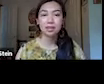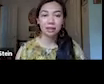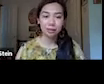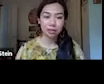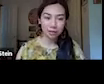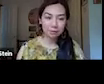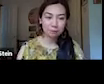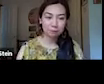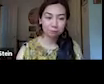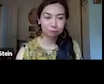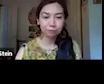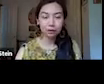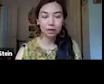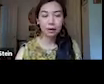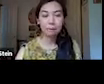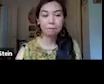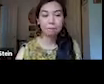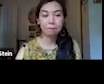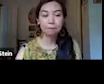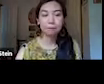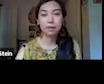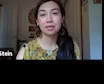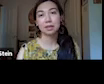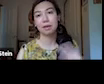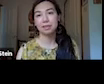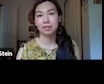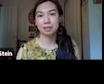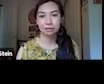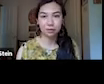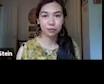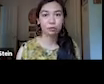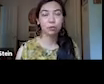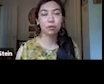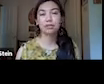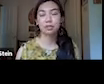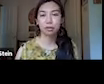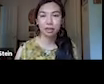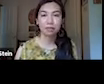in the chat. And to come back to the full report, creating our future,